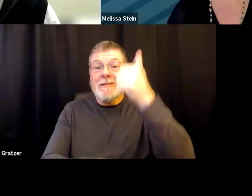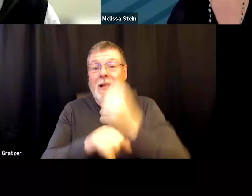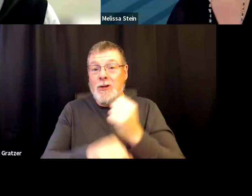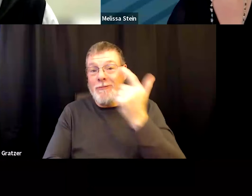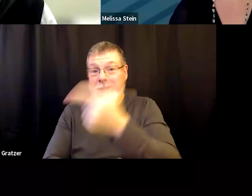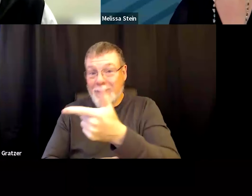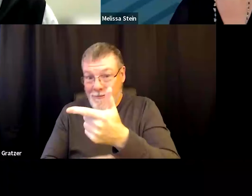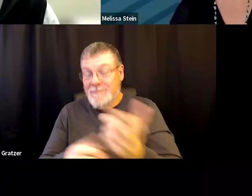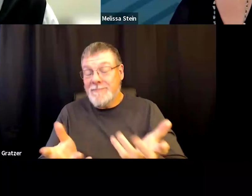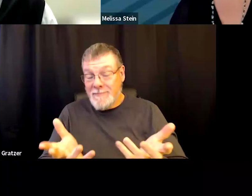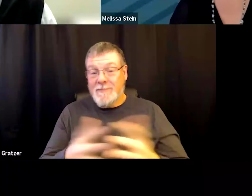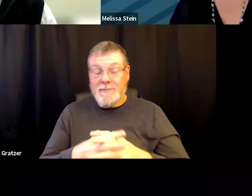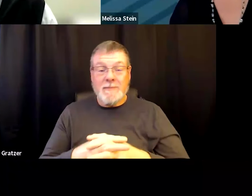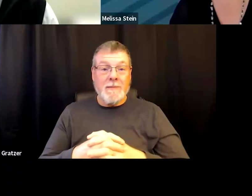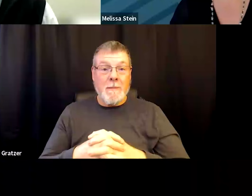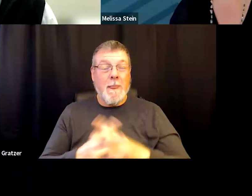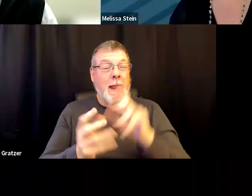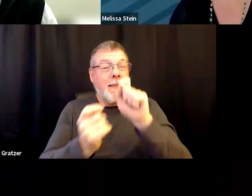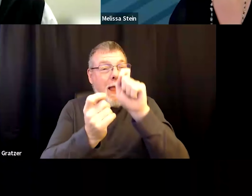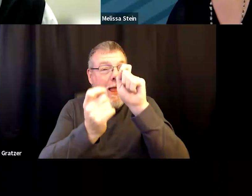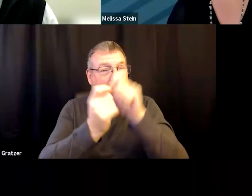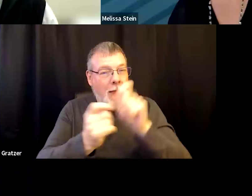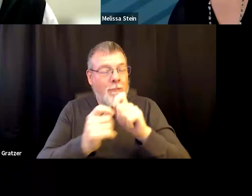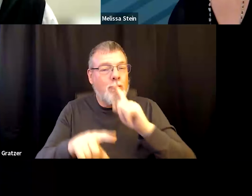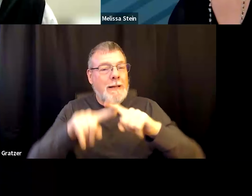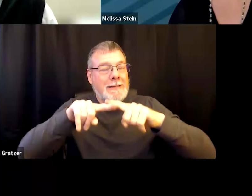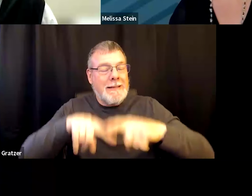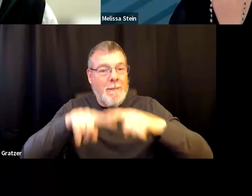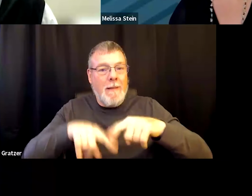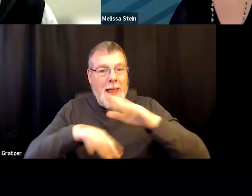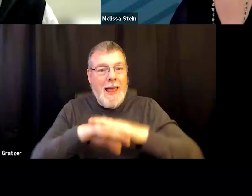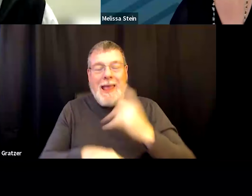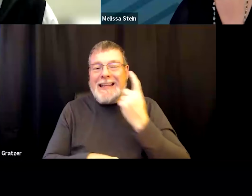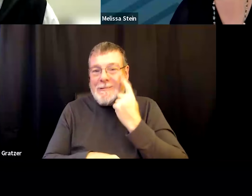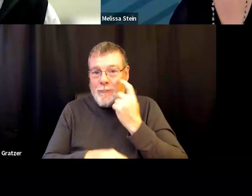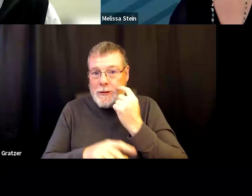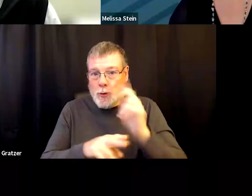So I think the accuracy depends to a certain amount on the recency of use, right?